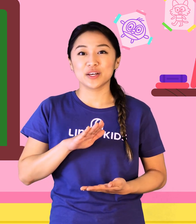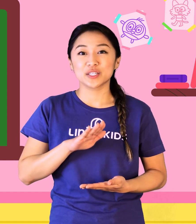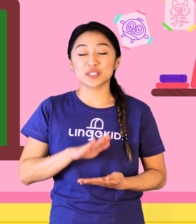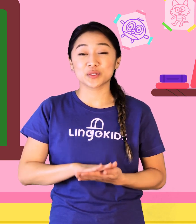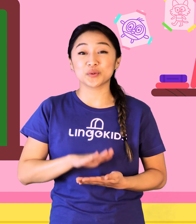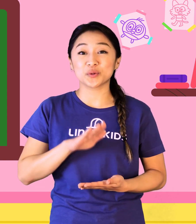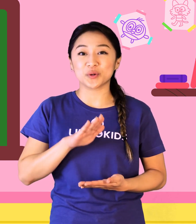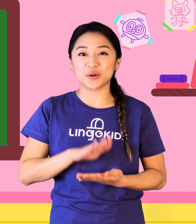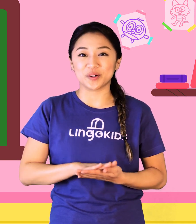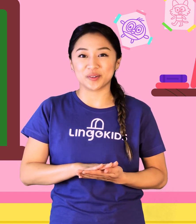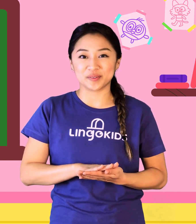School.